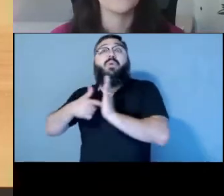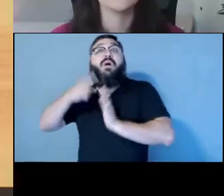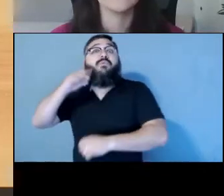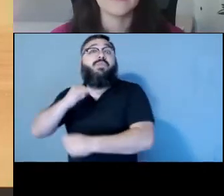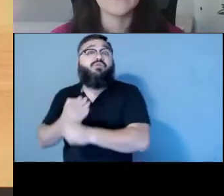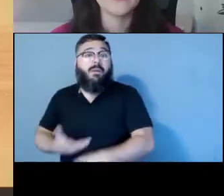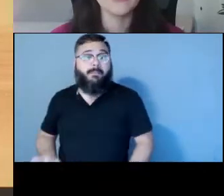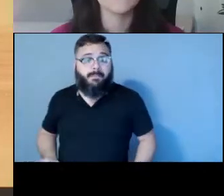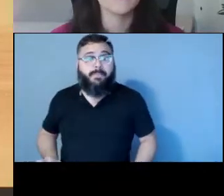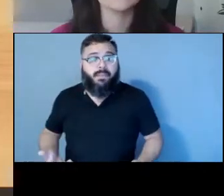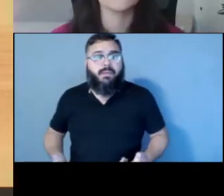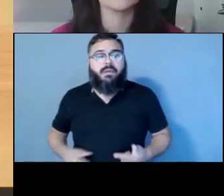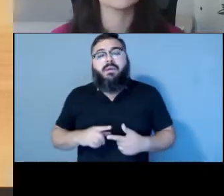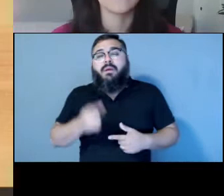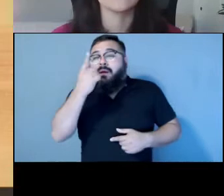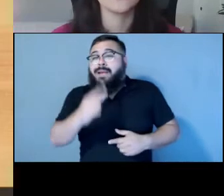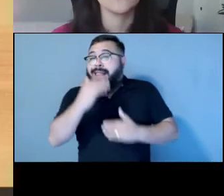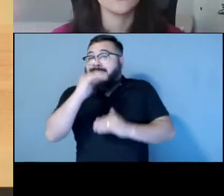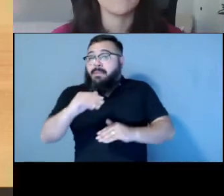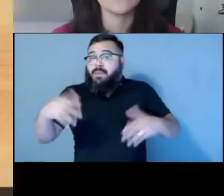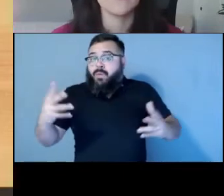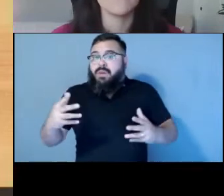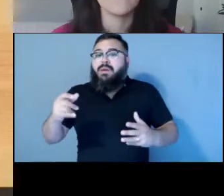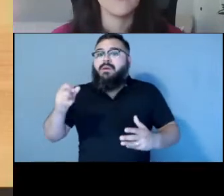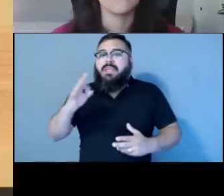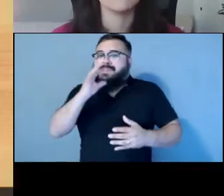the only kind of limitation on that is if it doesn't have to do with the job itself,